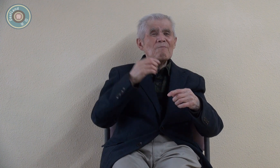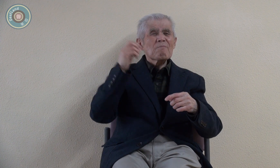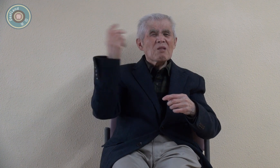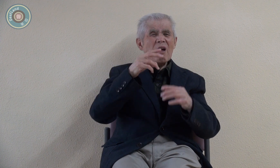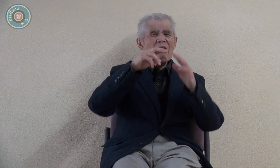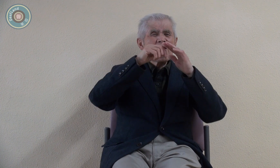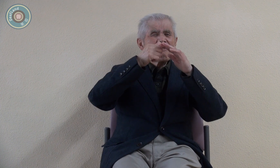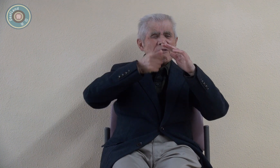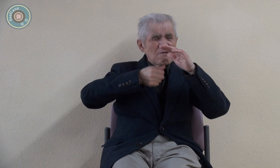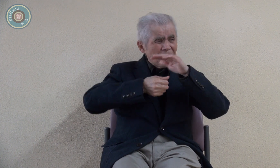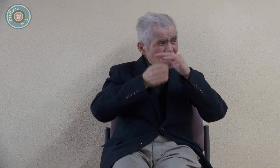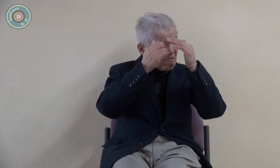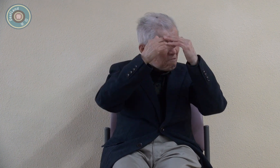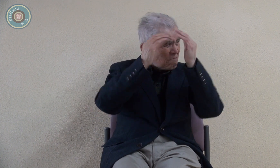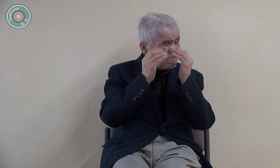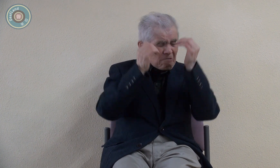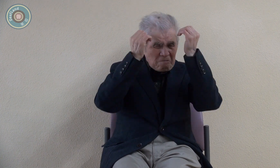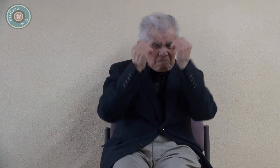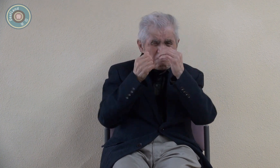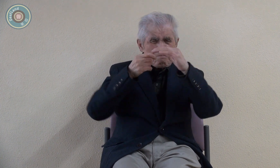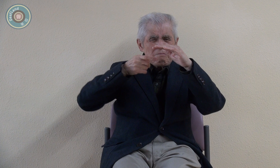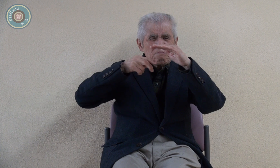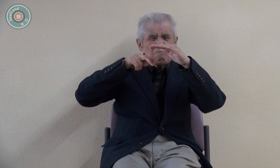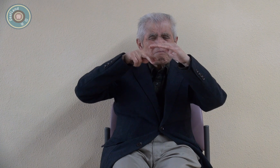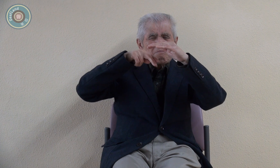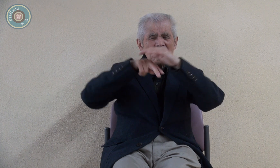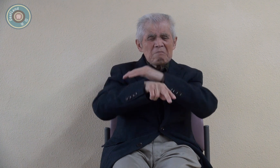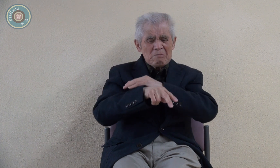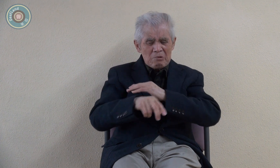Each time the air raid warnings came out, we had to evacuate to air-raid shelters